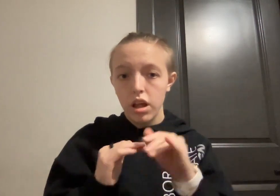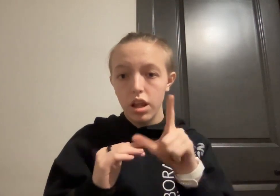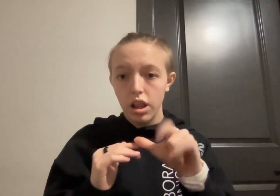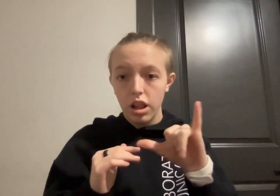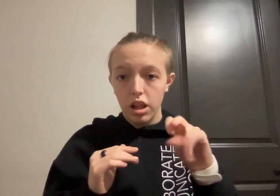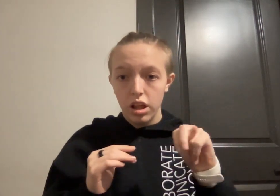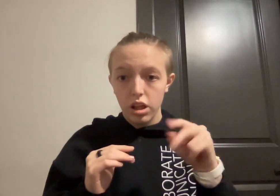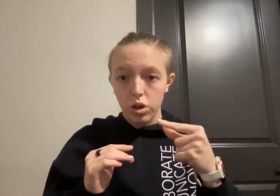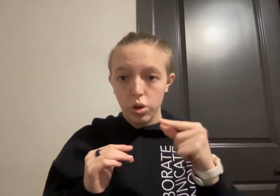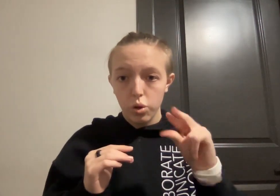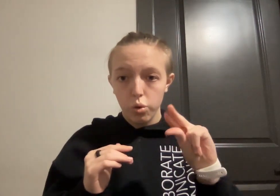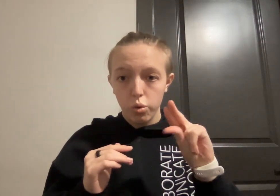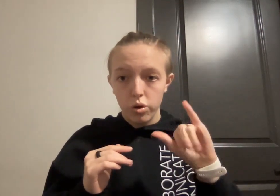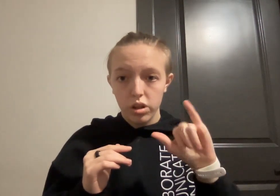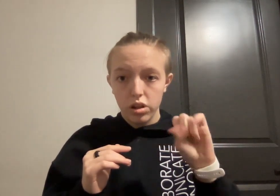linguistics.